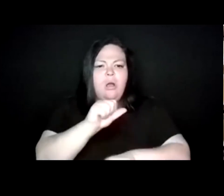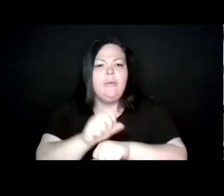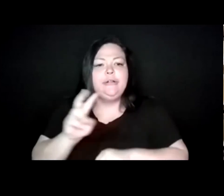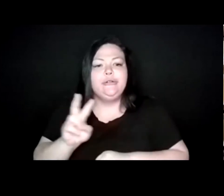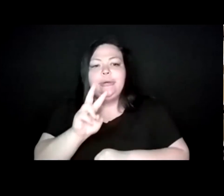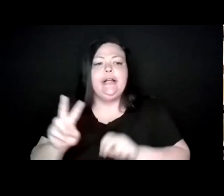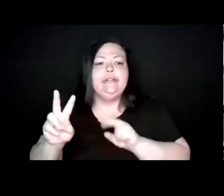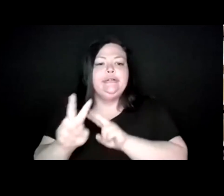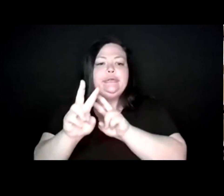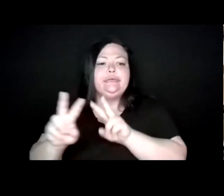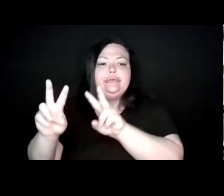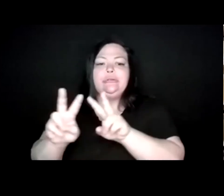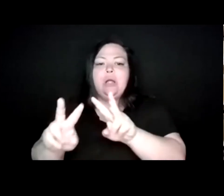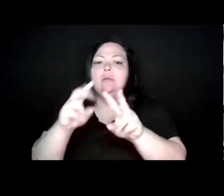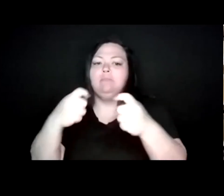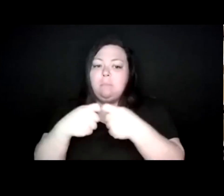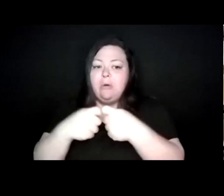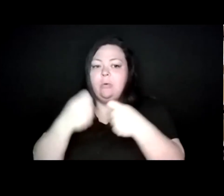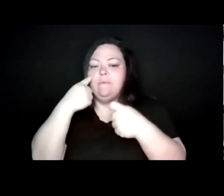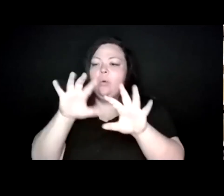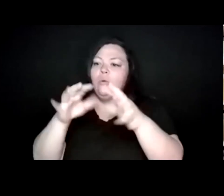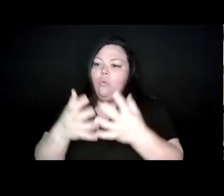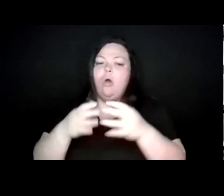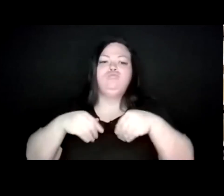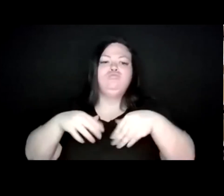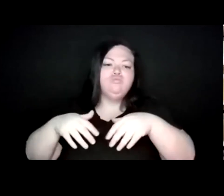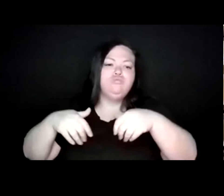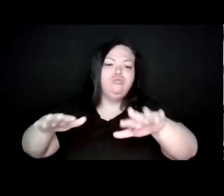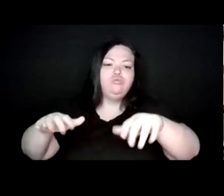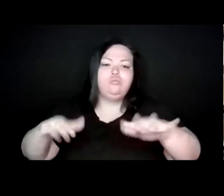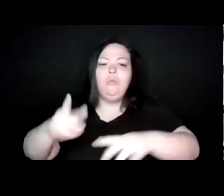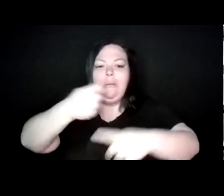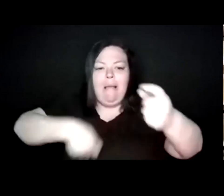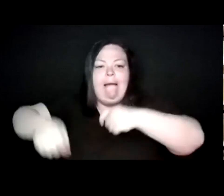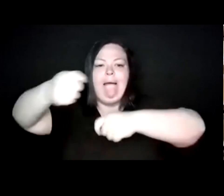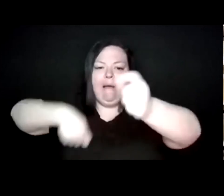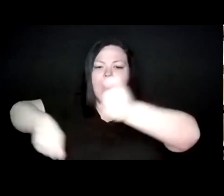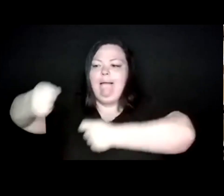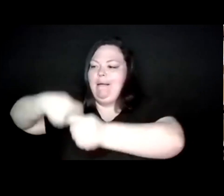battery-powered to keep the world moving,/ replacing their organic prototypes: centipedes,